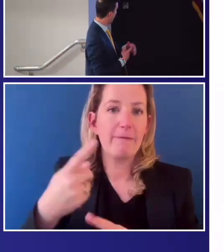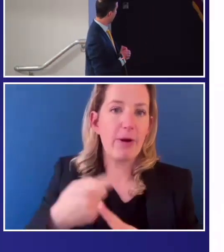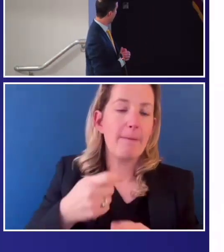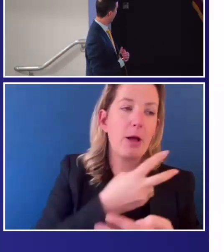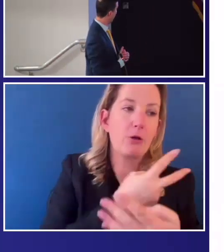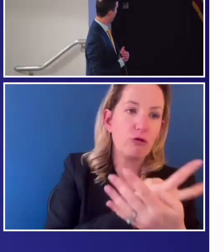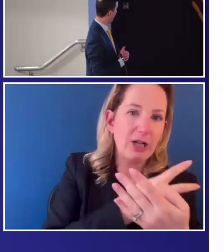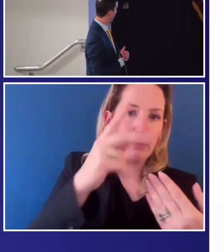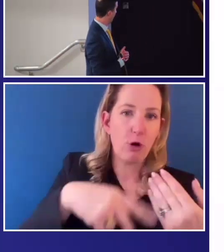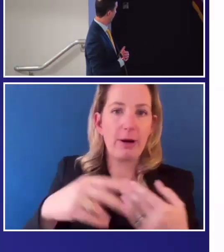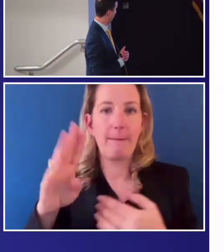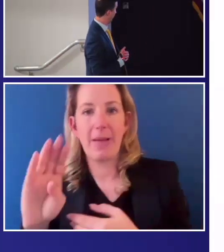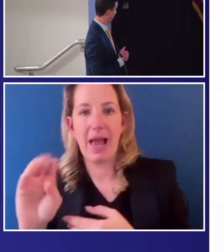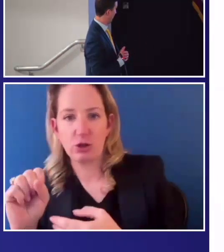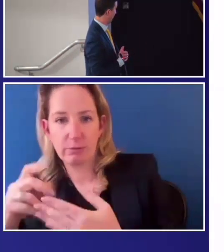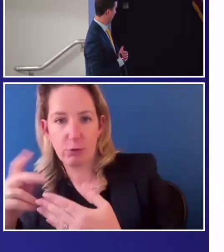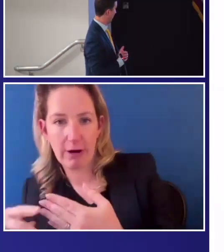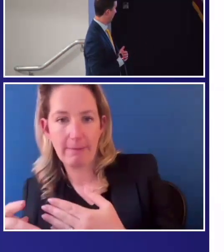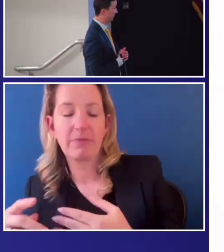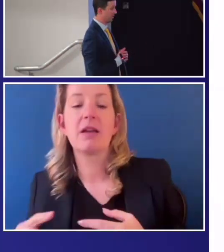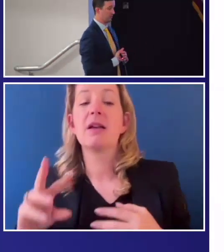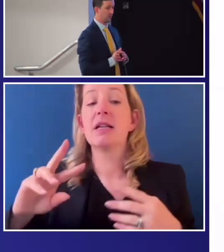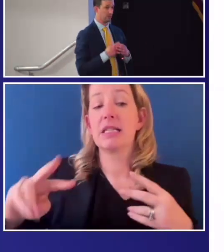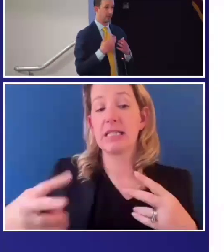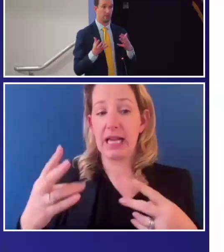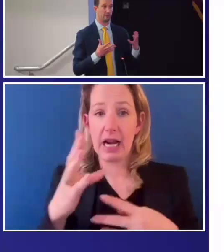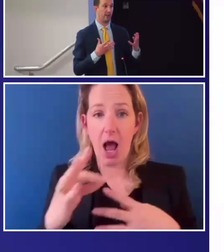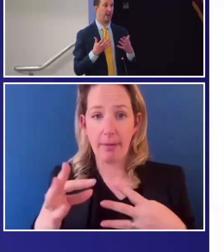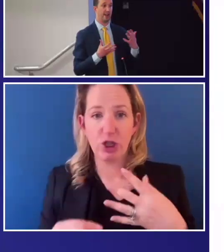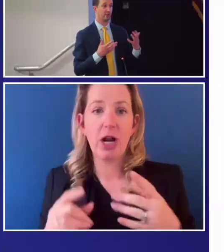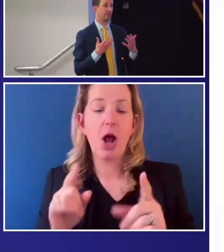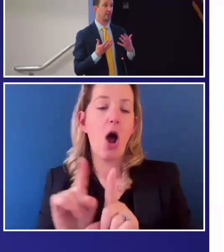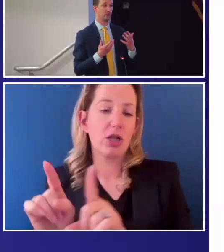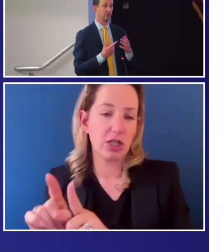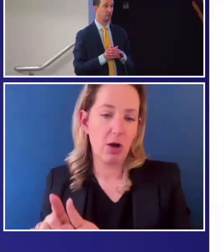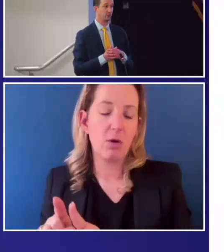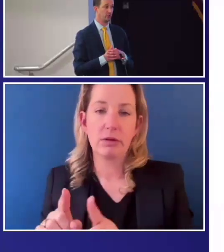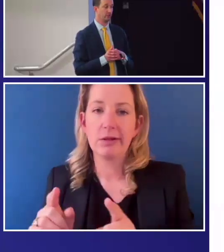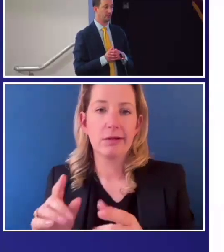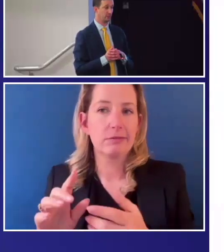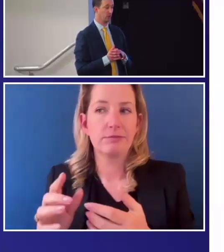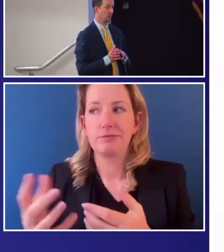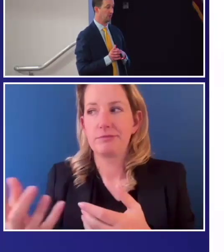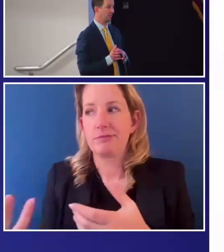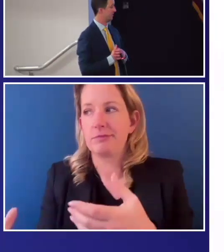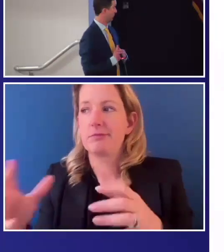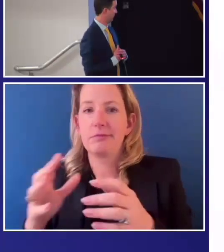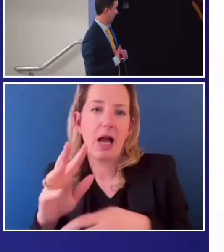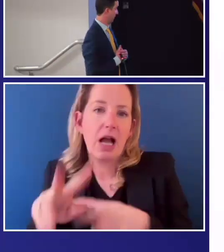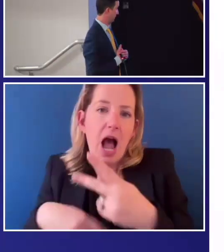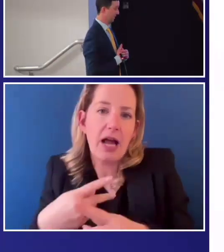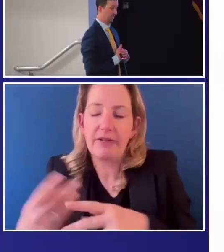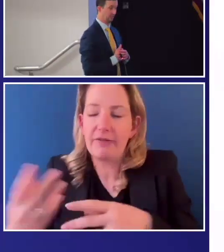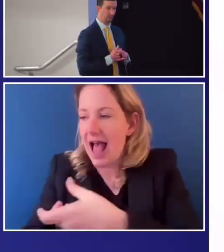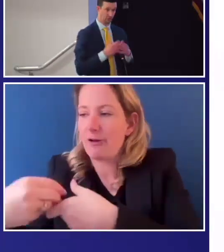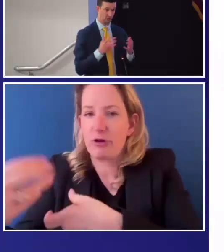And then a second option is also some type of aggregation of two-digit CIP codes, such as the NPSAS definition,